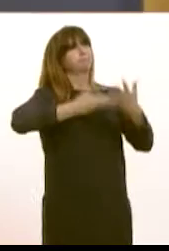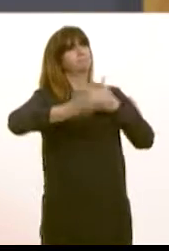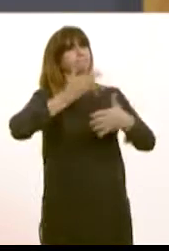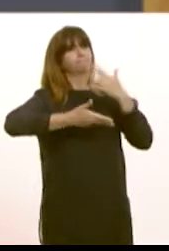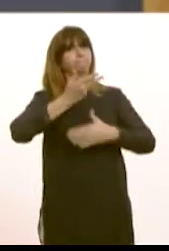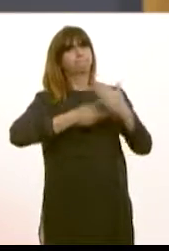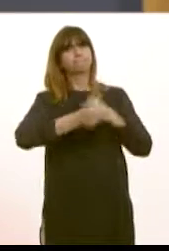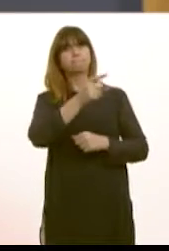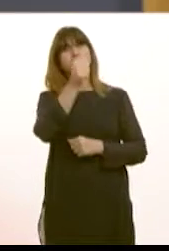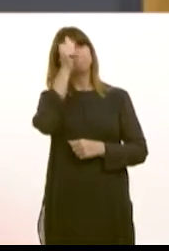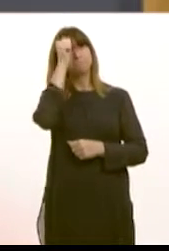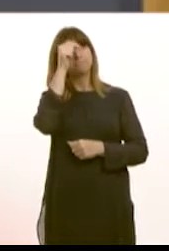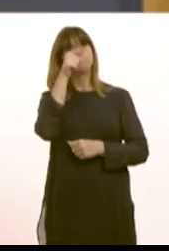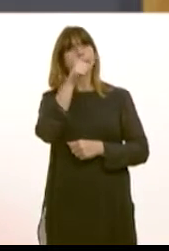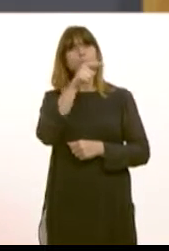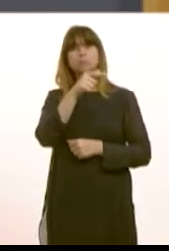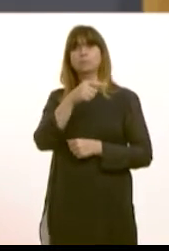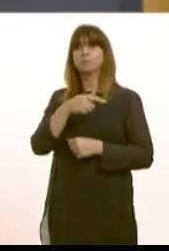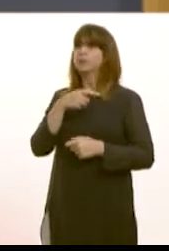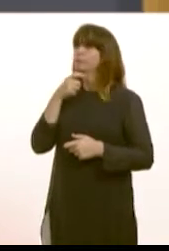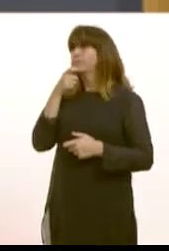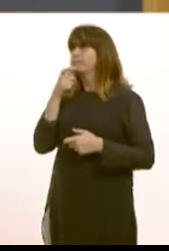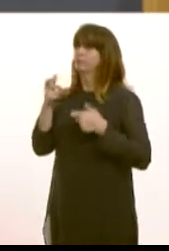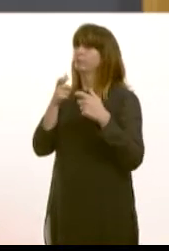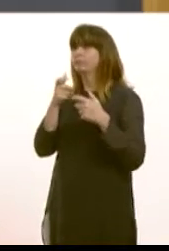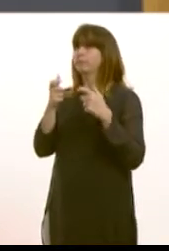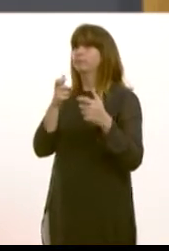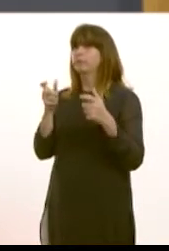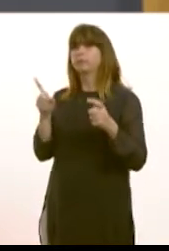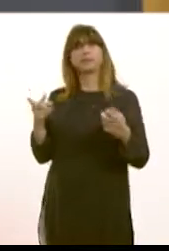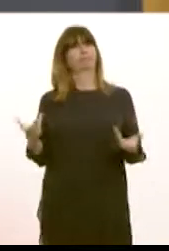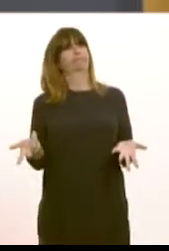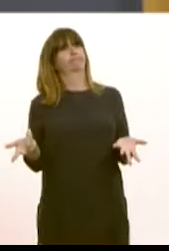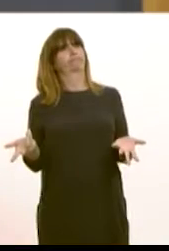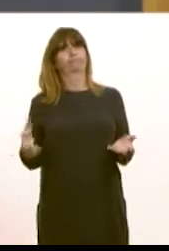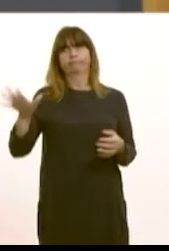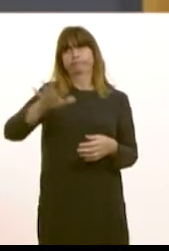fine words butter no parsnips, and, for the people of Dwyfor Meirionnydd, I donít think